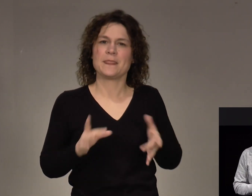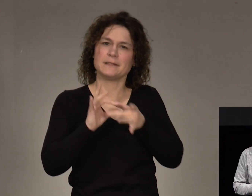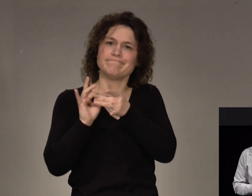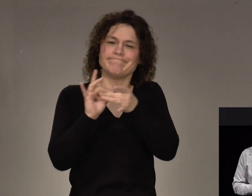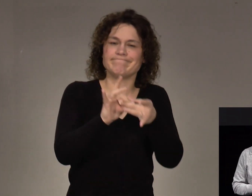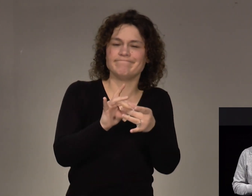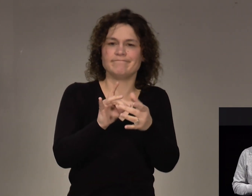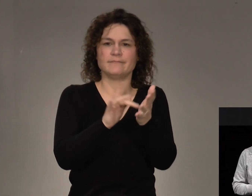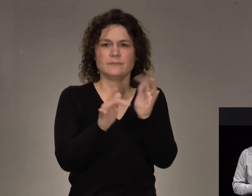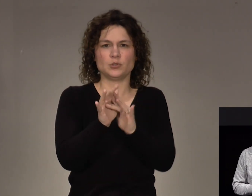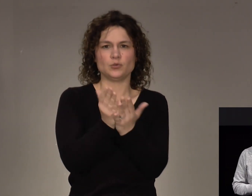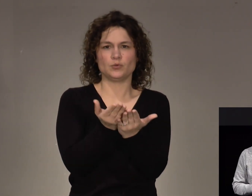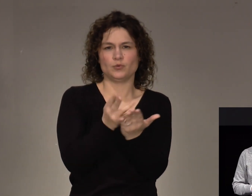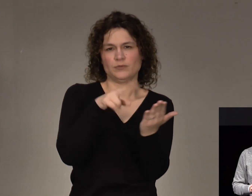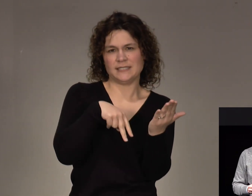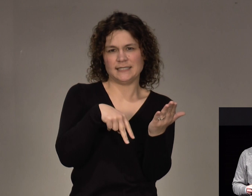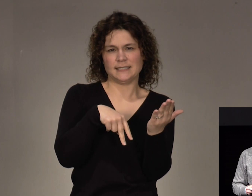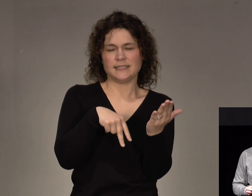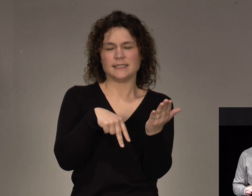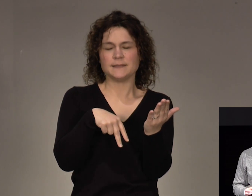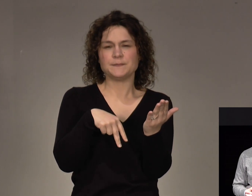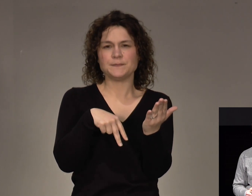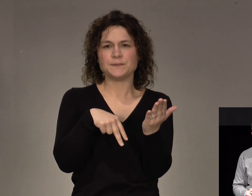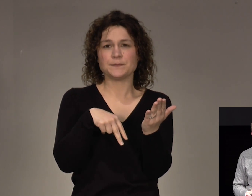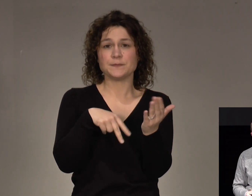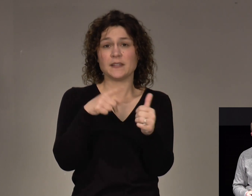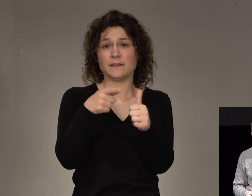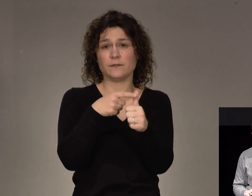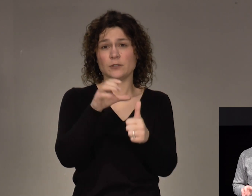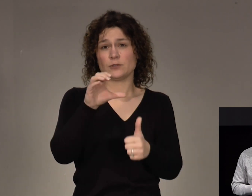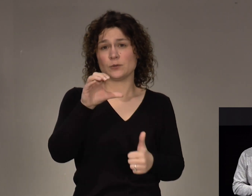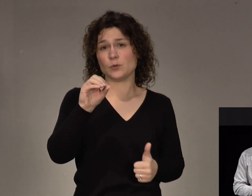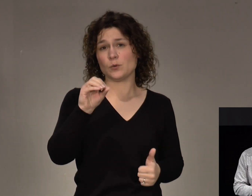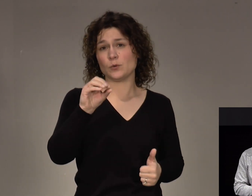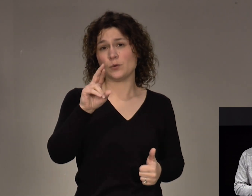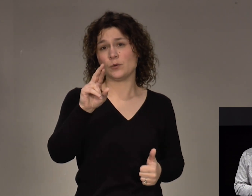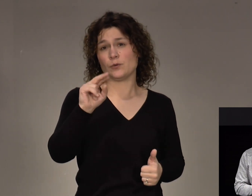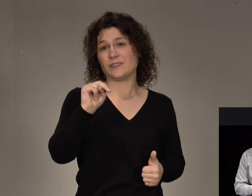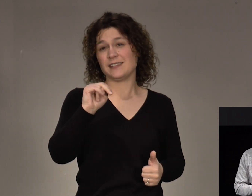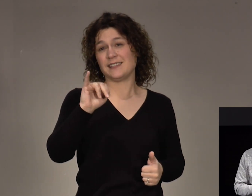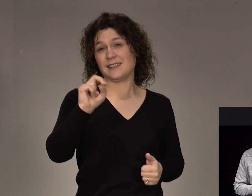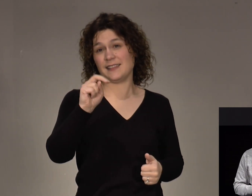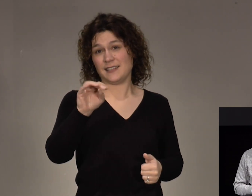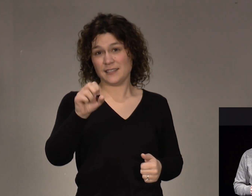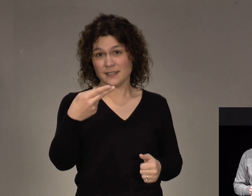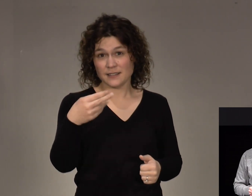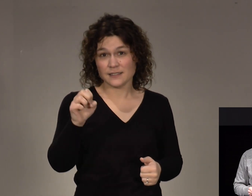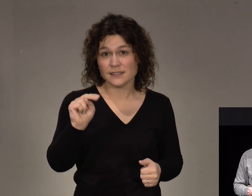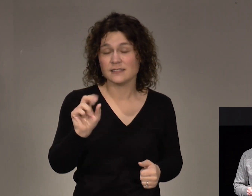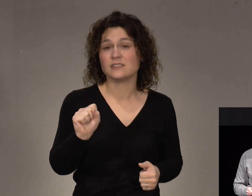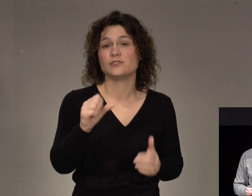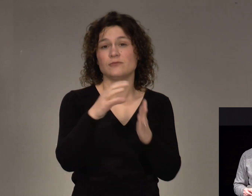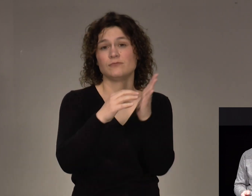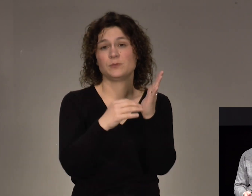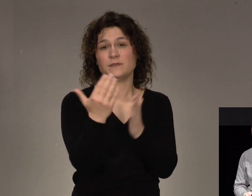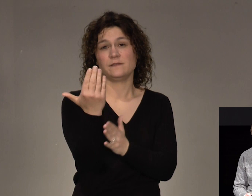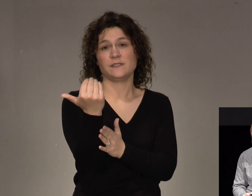reading that we shared earlier in 1st Corinthians chapter 15. Verse 35 says,